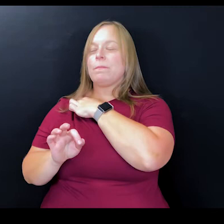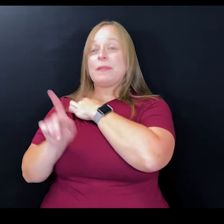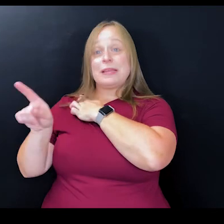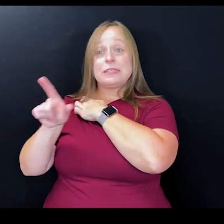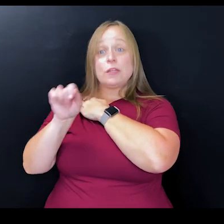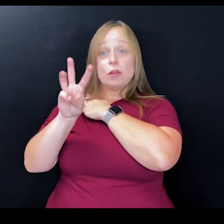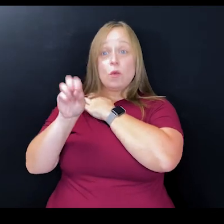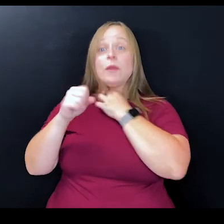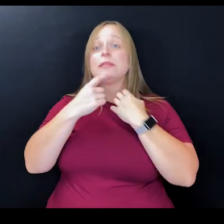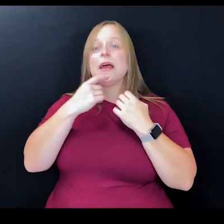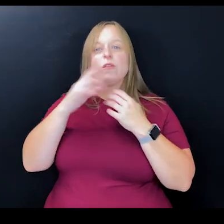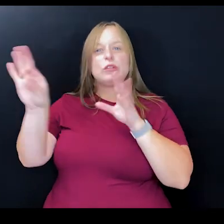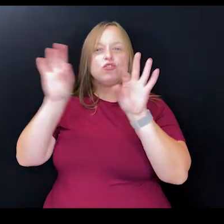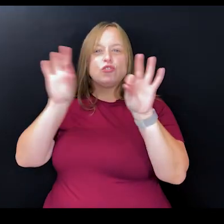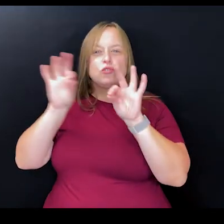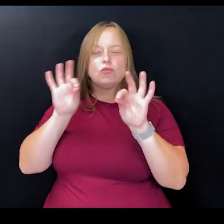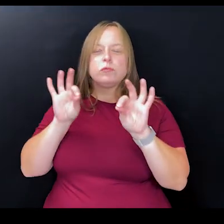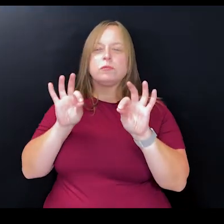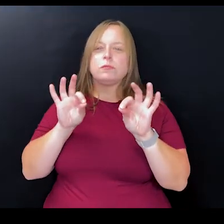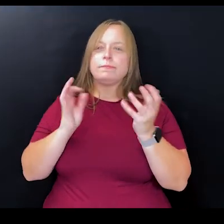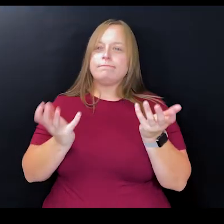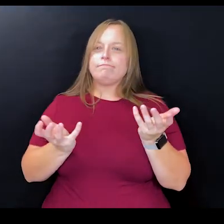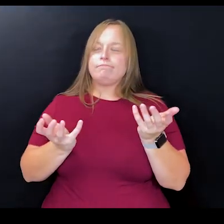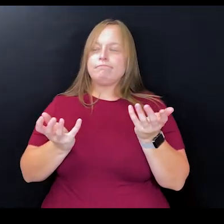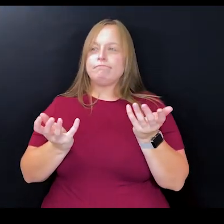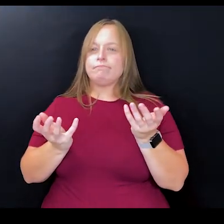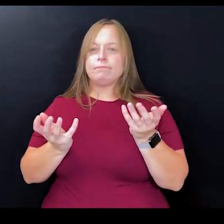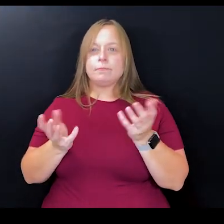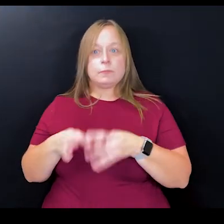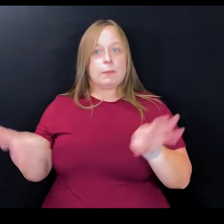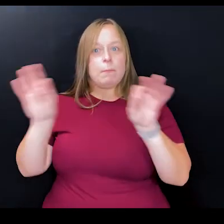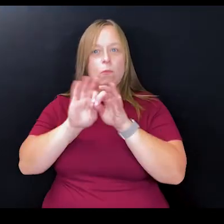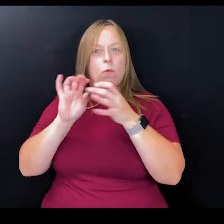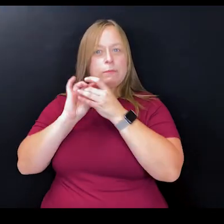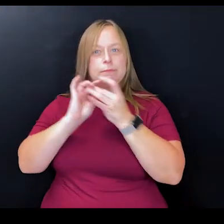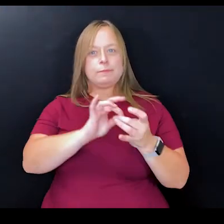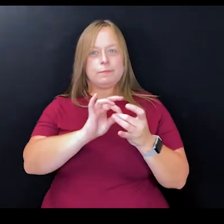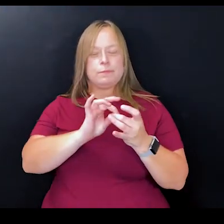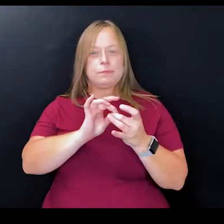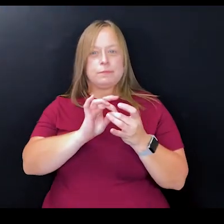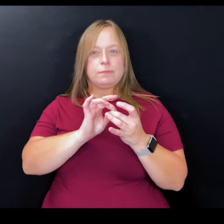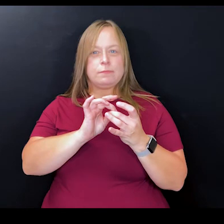we're trying to choose the ones that are sort of important, or more important,